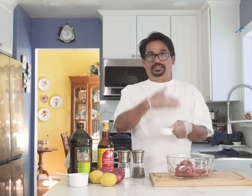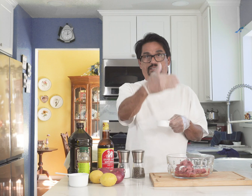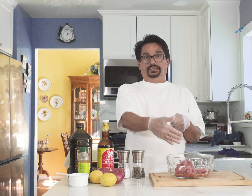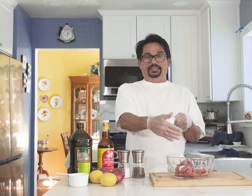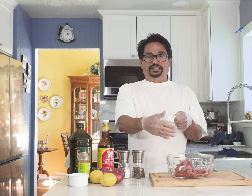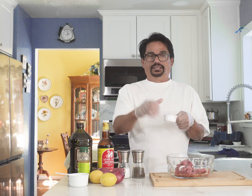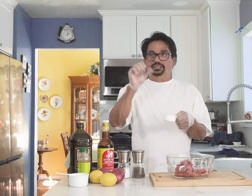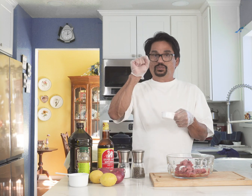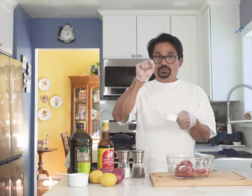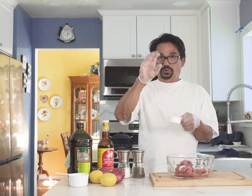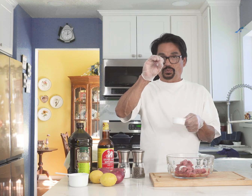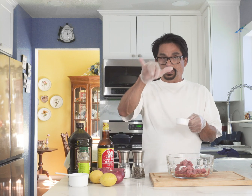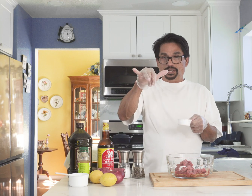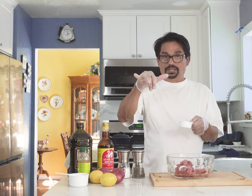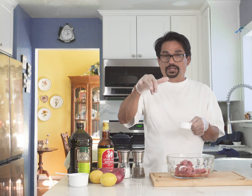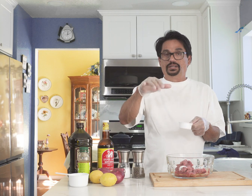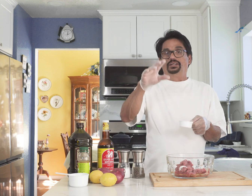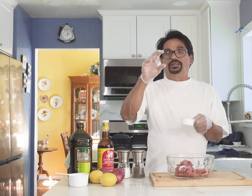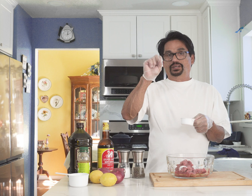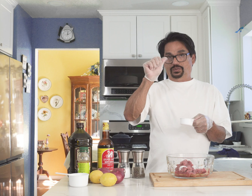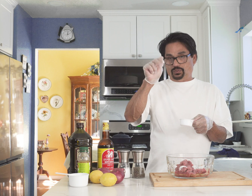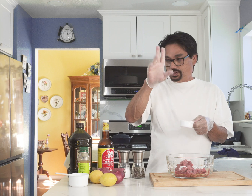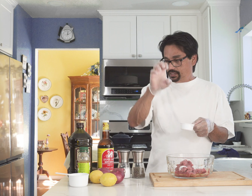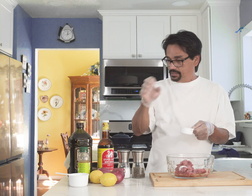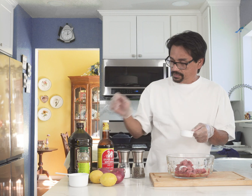Next add soy sauce (1/3 cups)